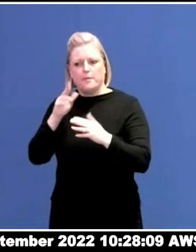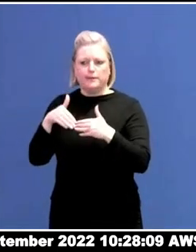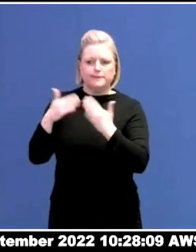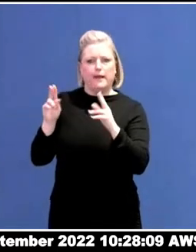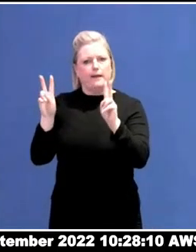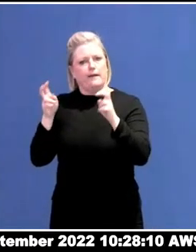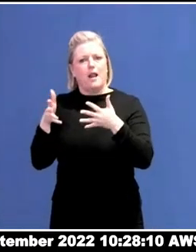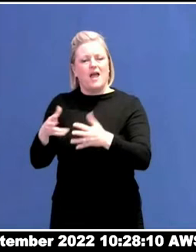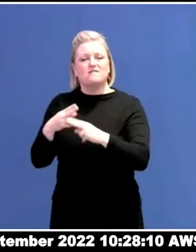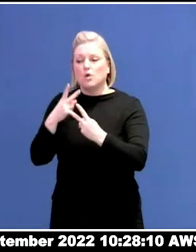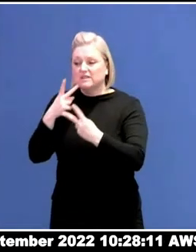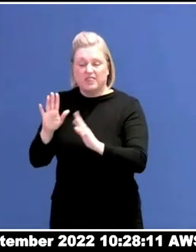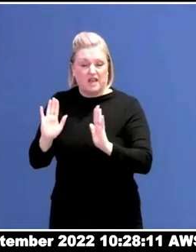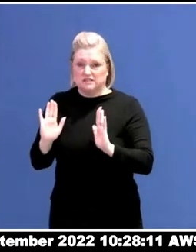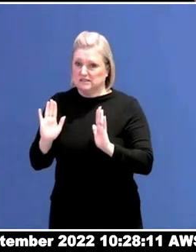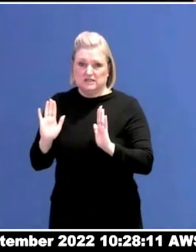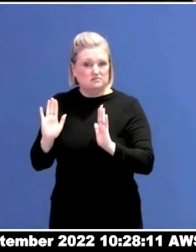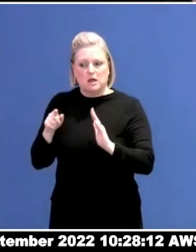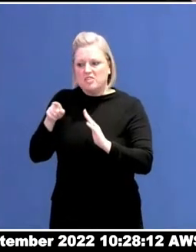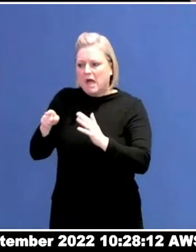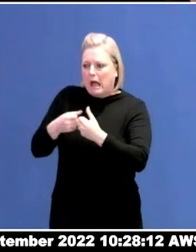And that there was no consideration of special arrangement.